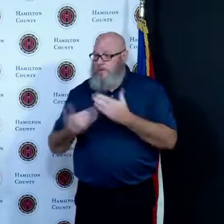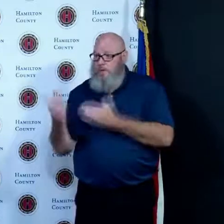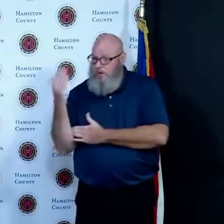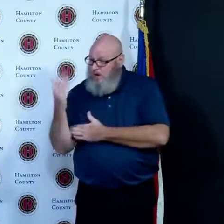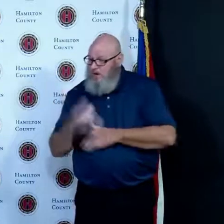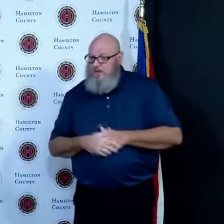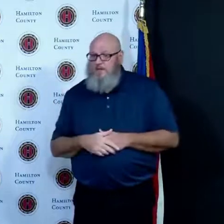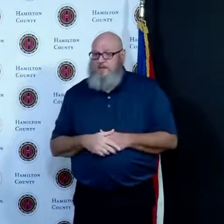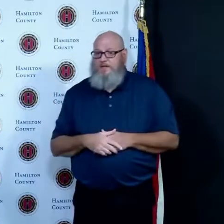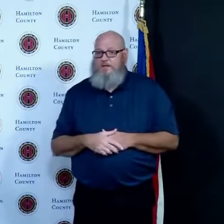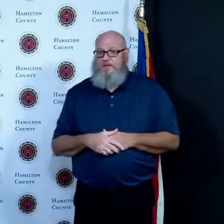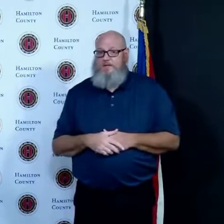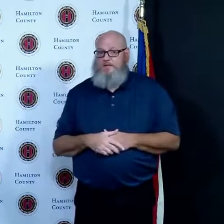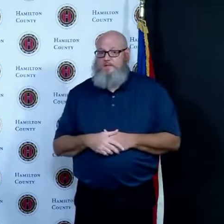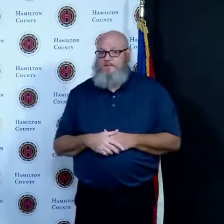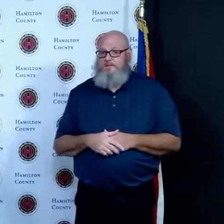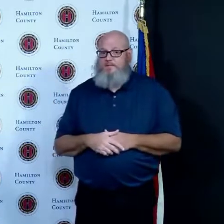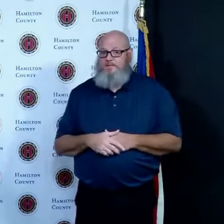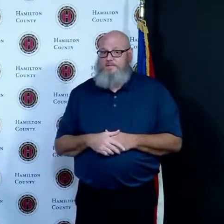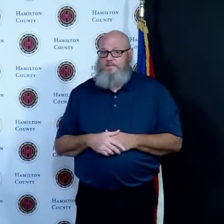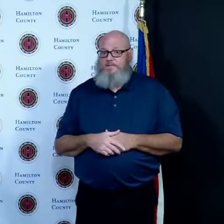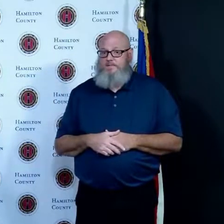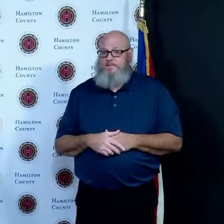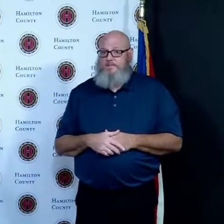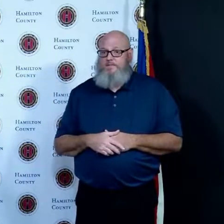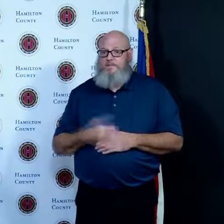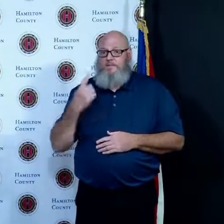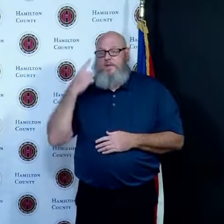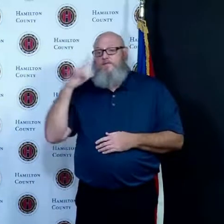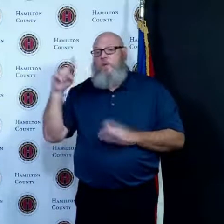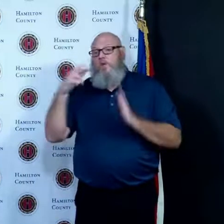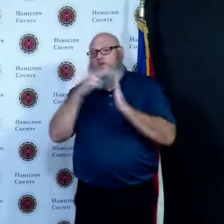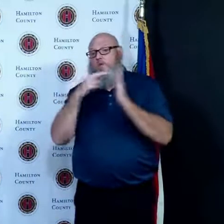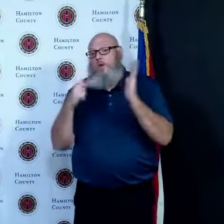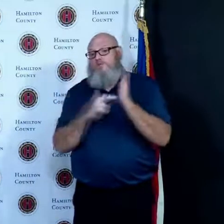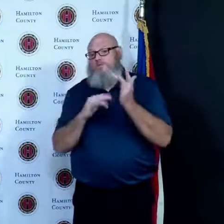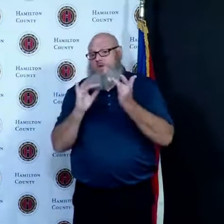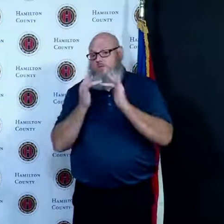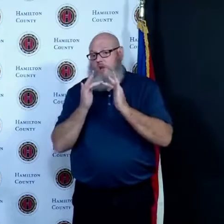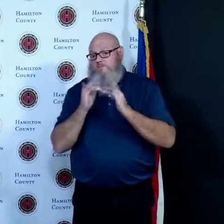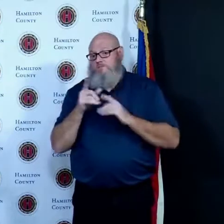seeing on the registration site the numbers you mentioned were they just for yesterday or how many